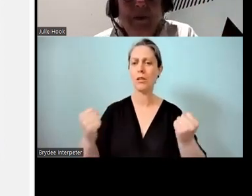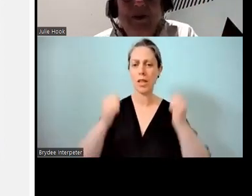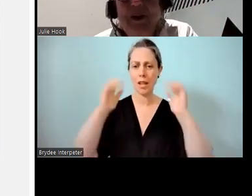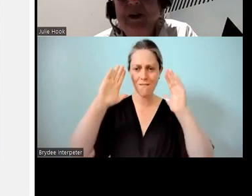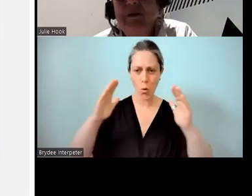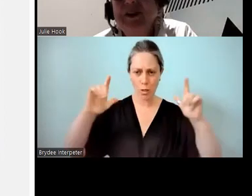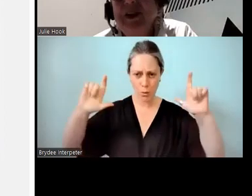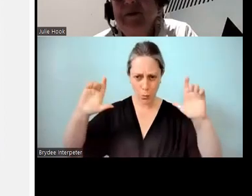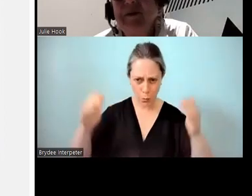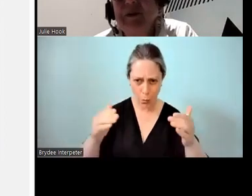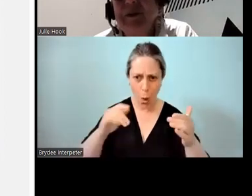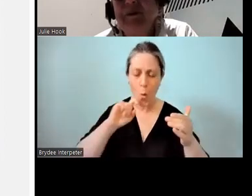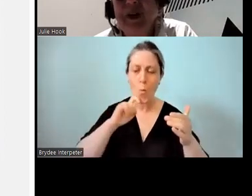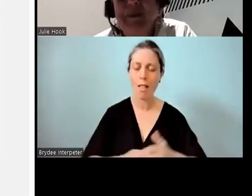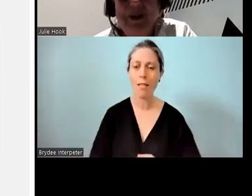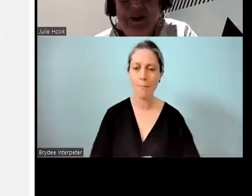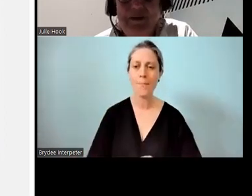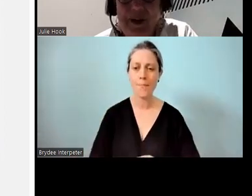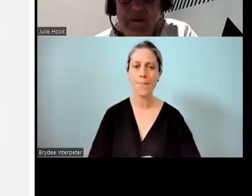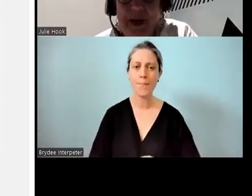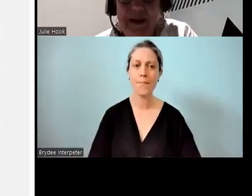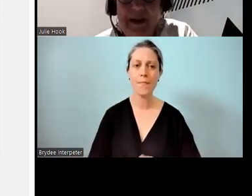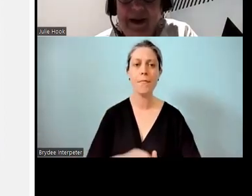But we've certainly received some really positive feedback